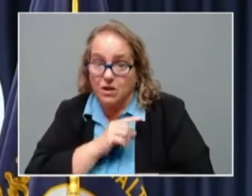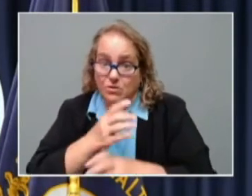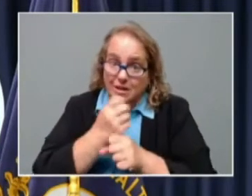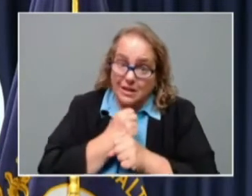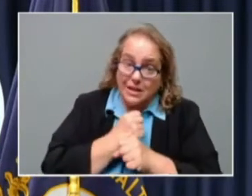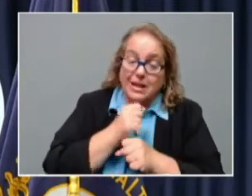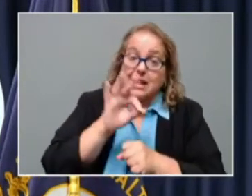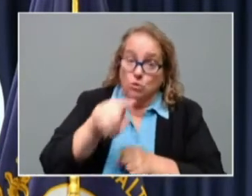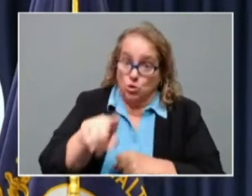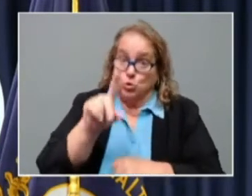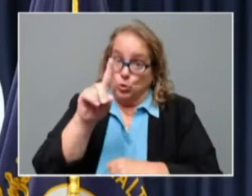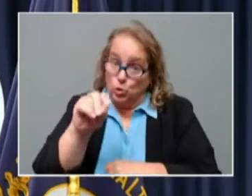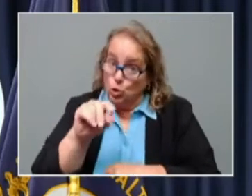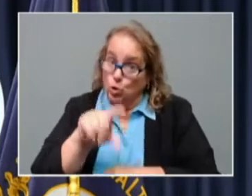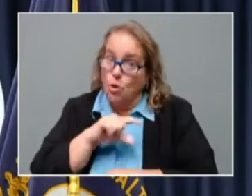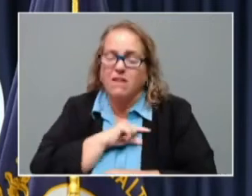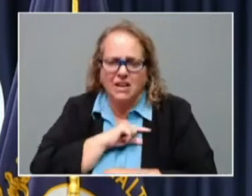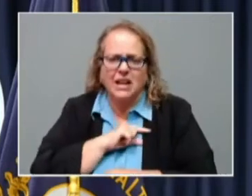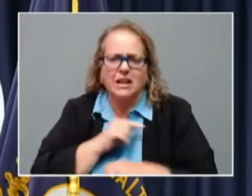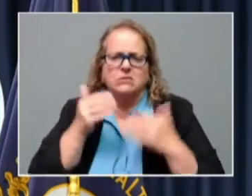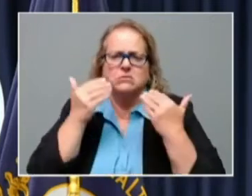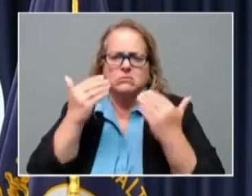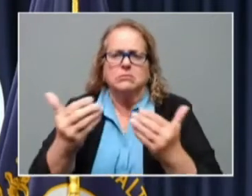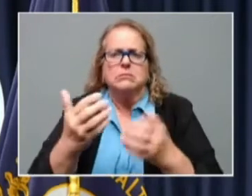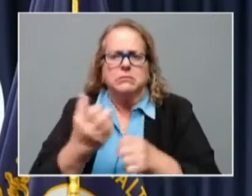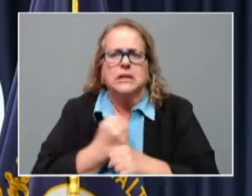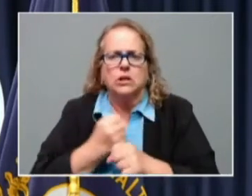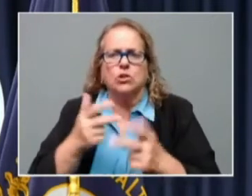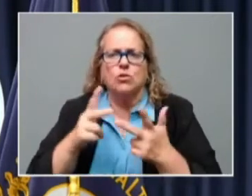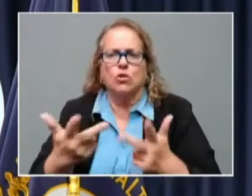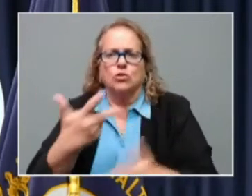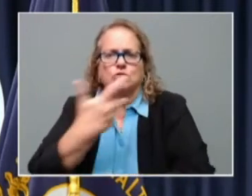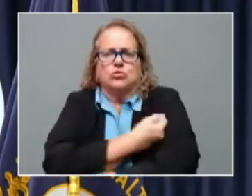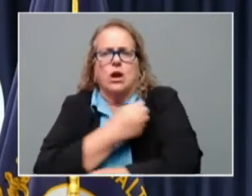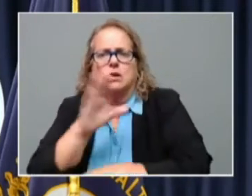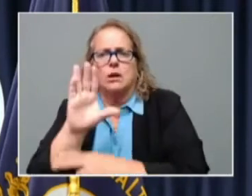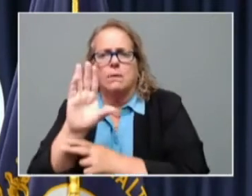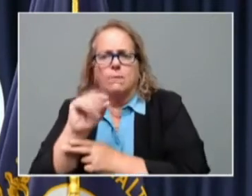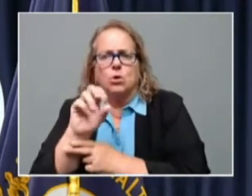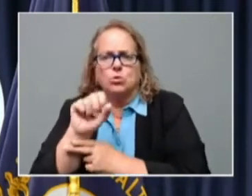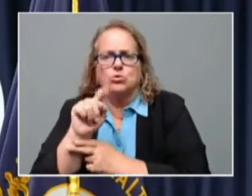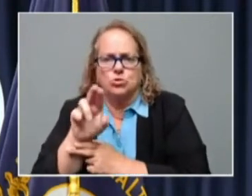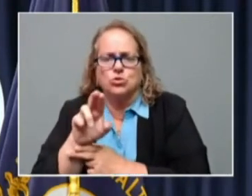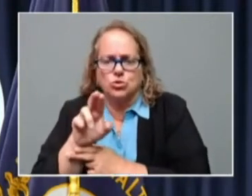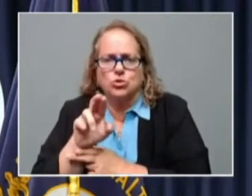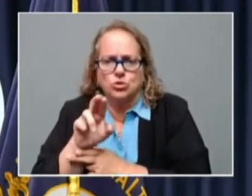booster but hurt the guidelines. I'll just do one more time. Pfizer and